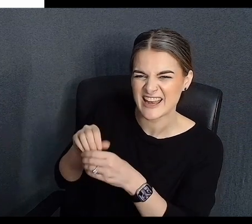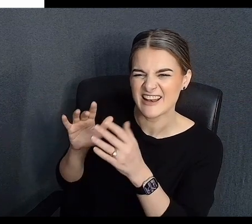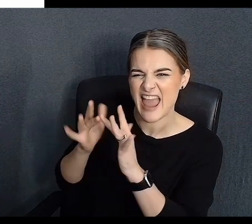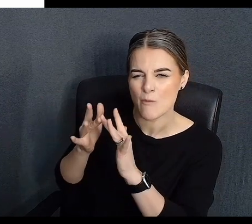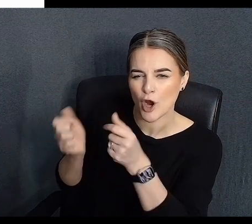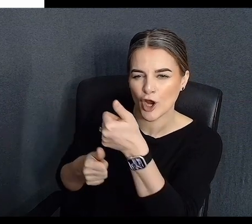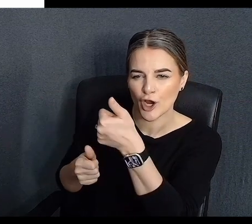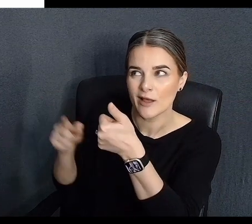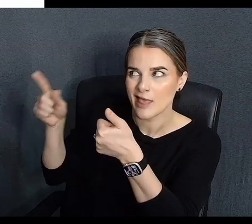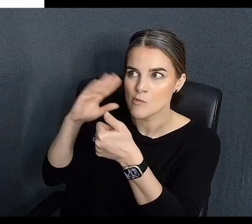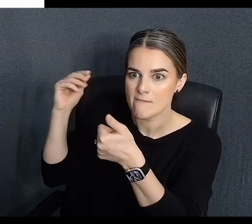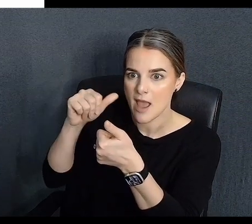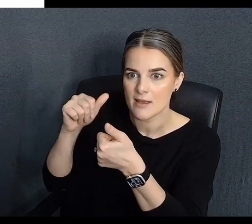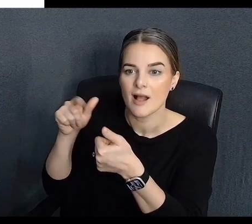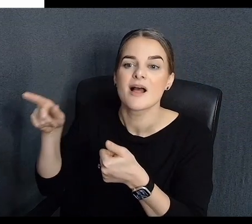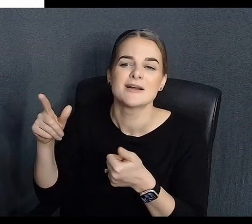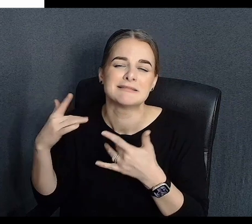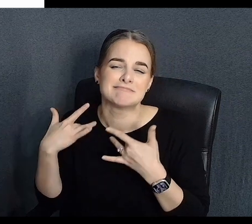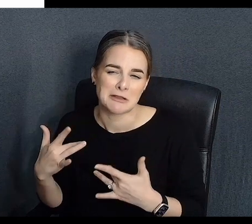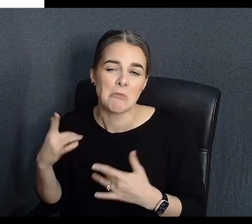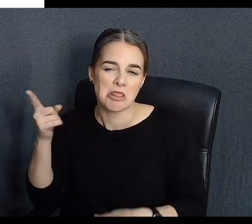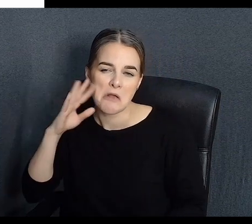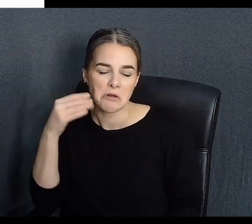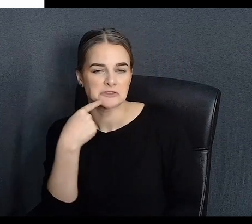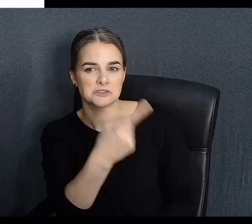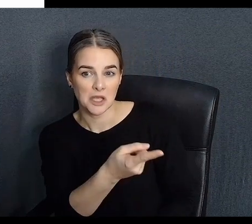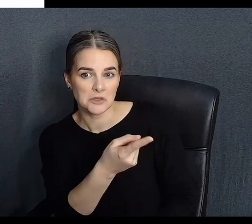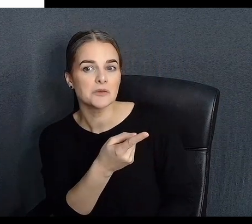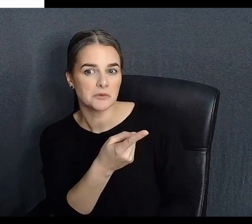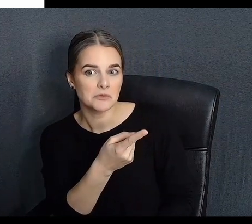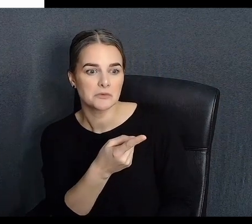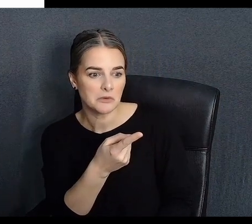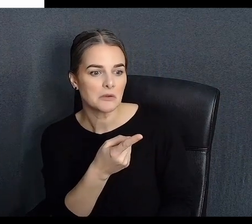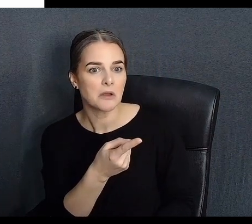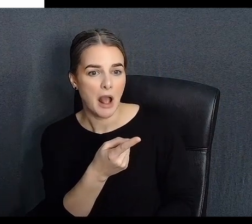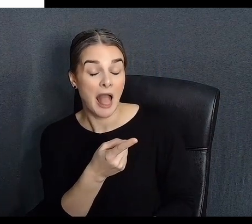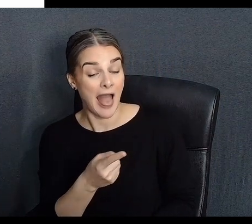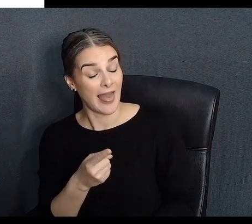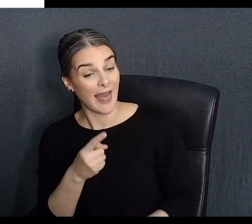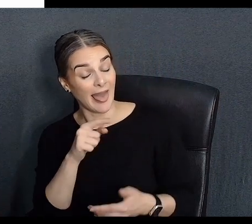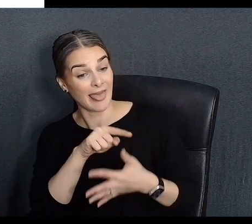that sells AAC that they're going to tell you is in network is not the right fit for the individual. Sometimes, it is.